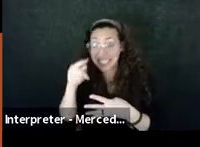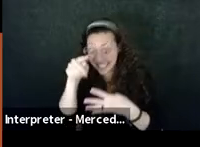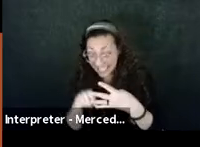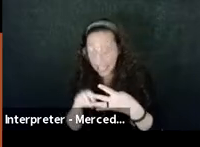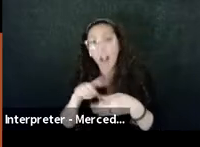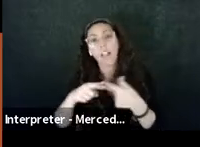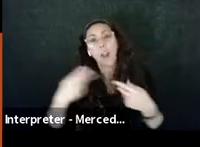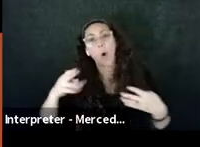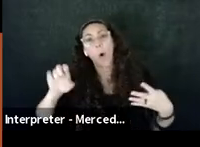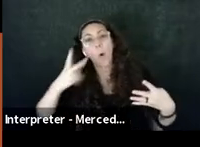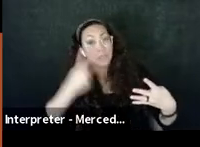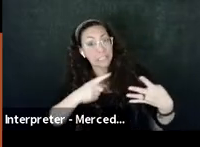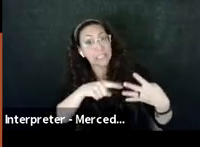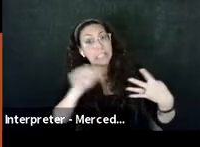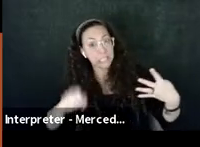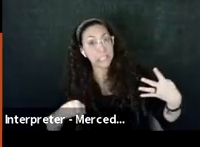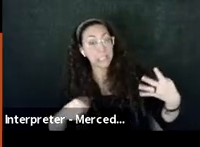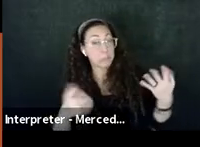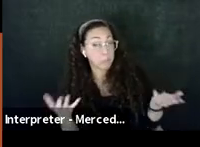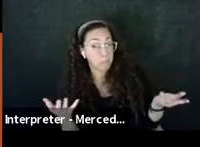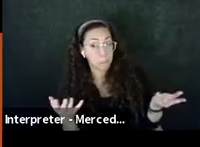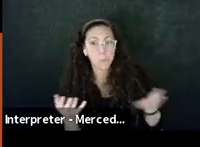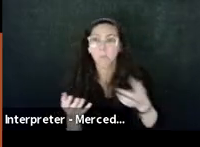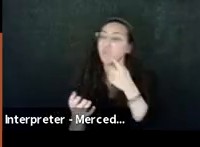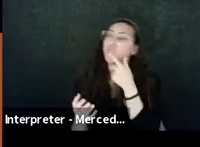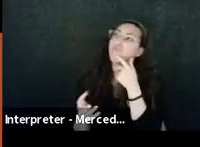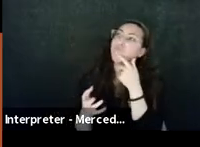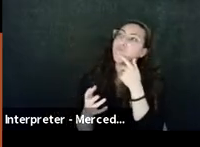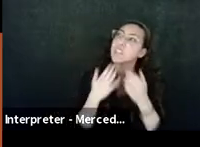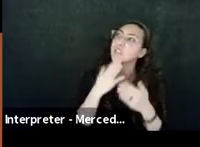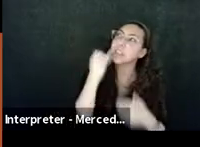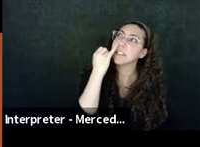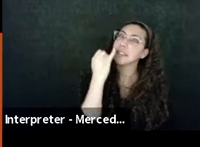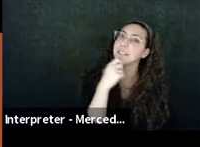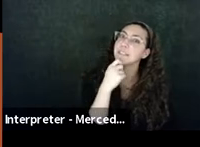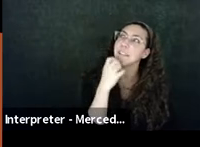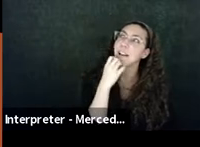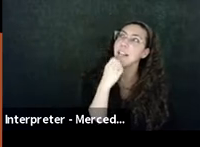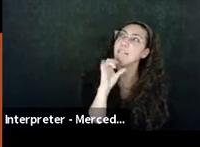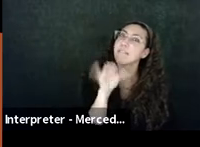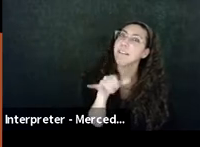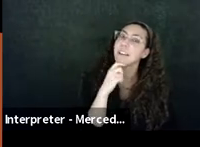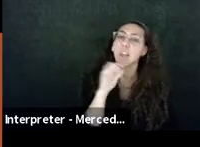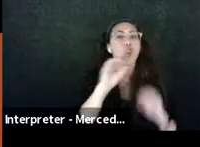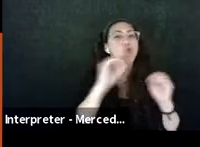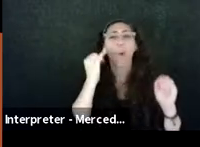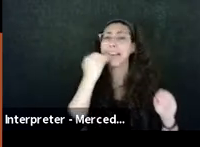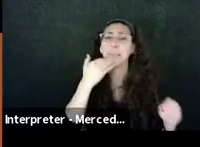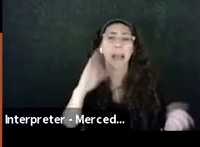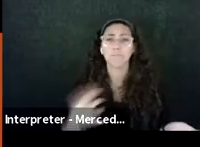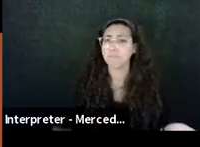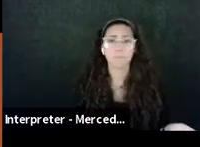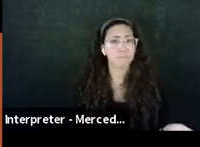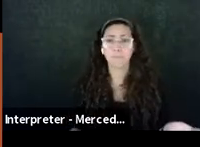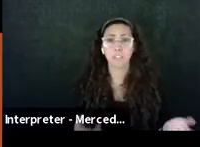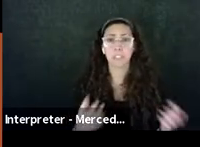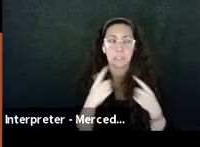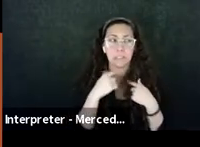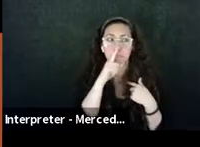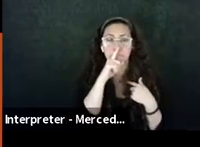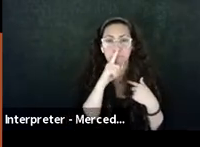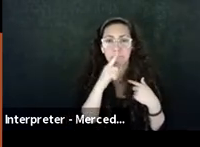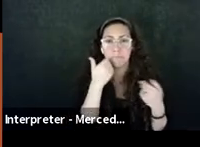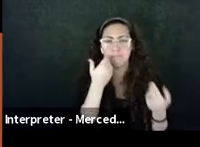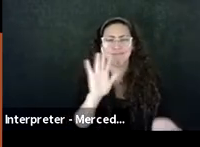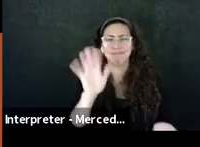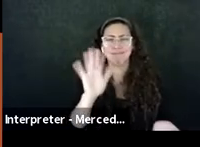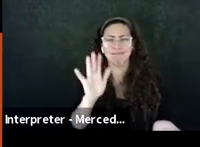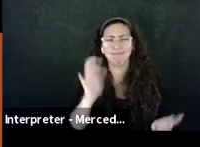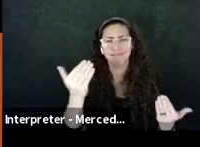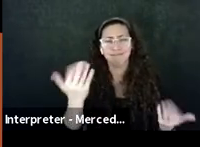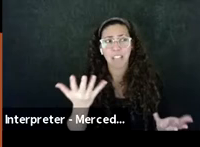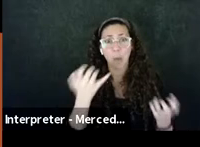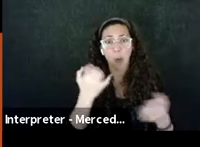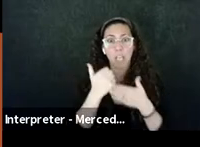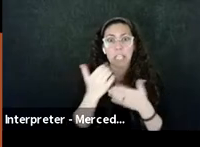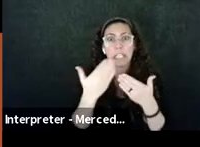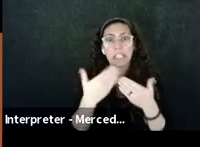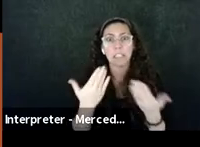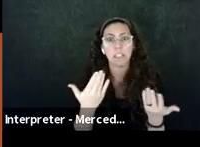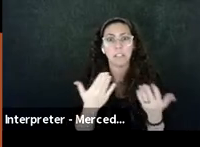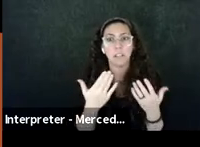Natalie Chavez: Okay. I love that idea and I may follow up with you after this. I love that idea. So no idea is bad. At this point, like I want this to be as user friendly as possible. So we're at the front end, we can build it any way we want it to be.